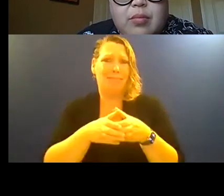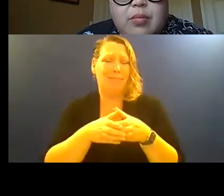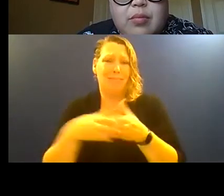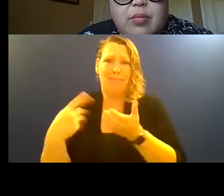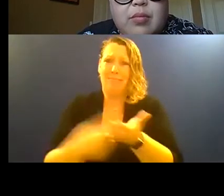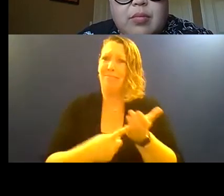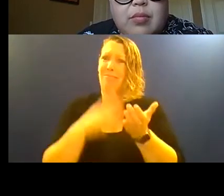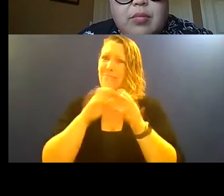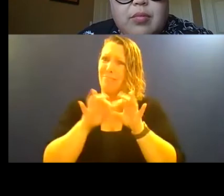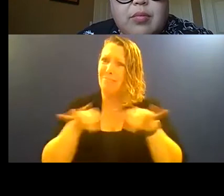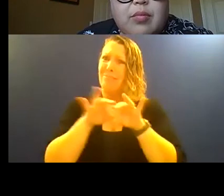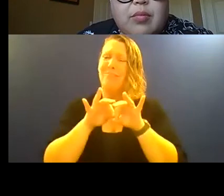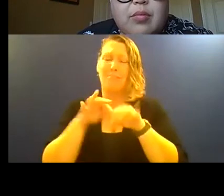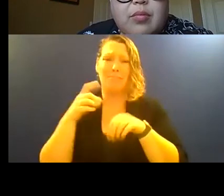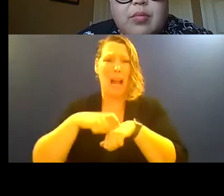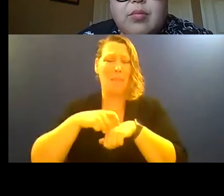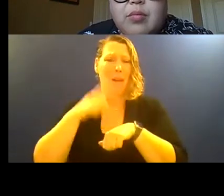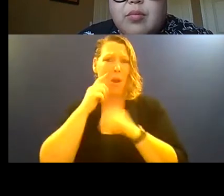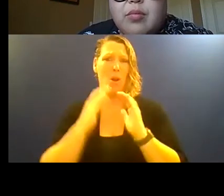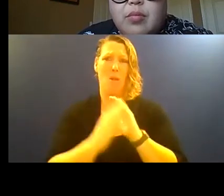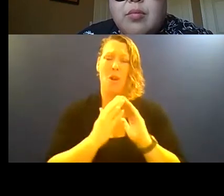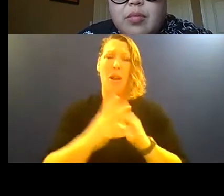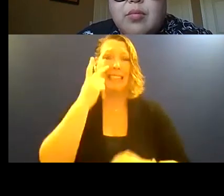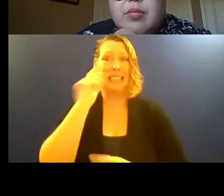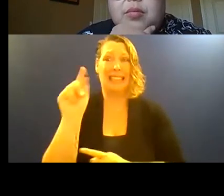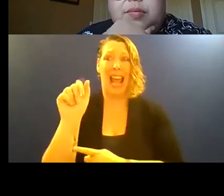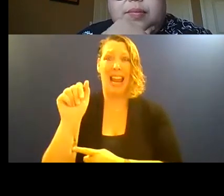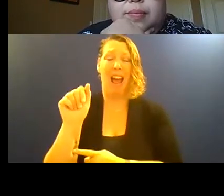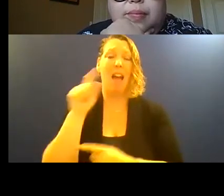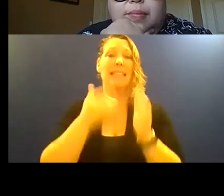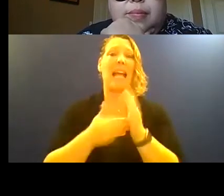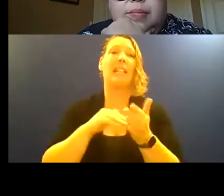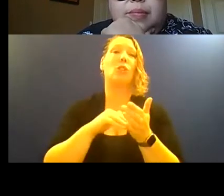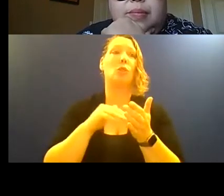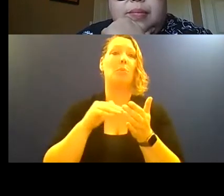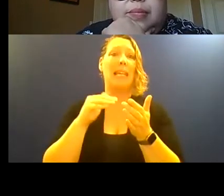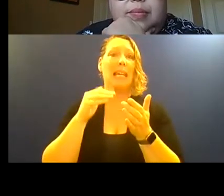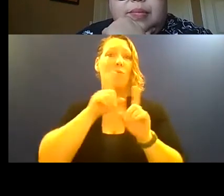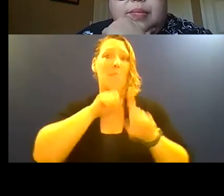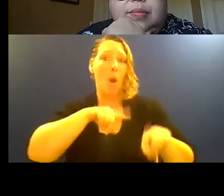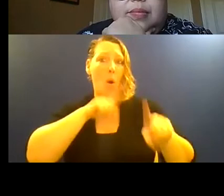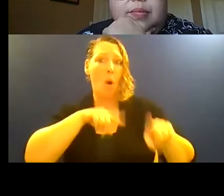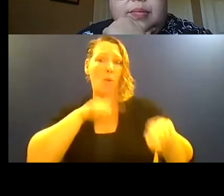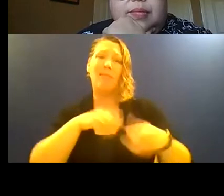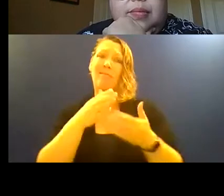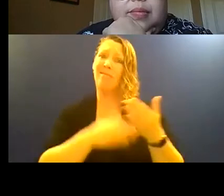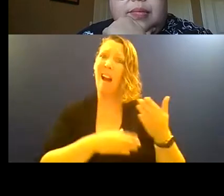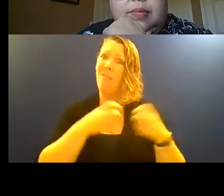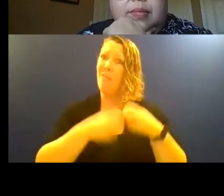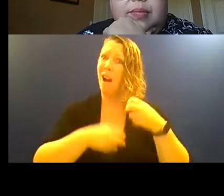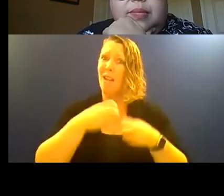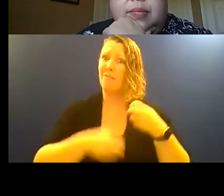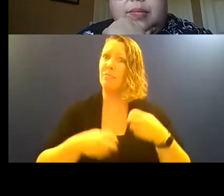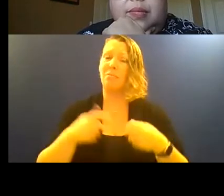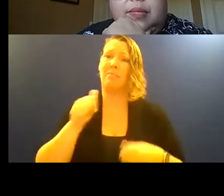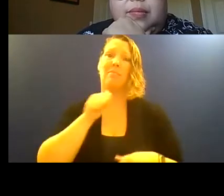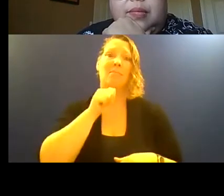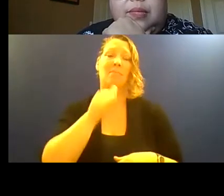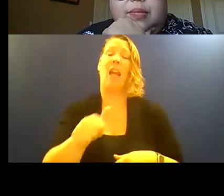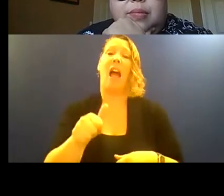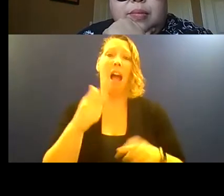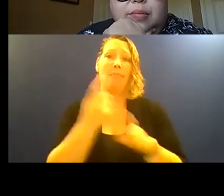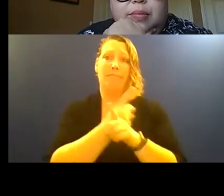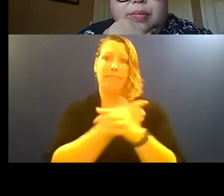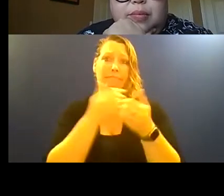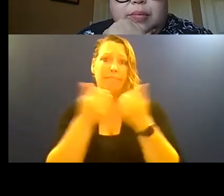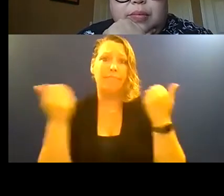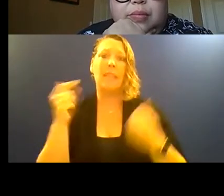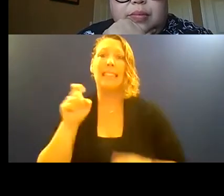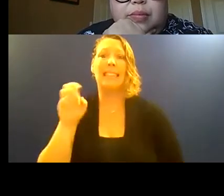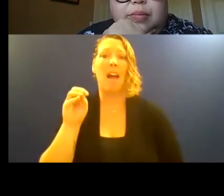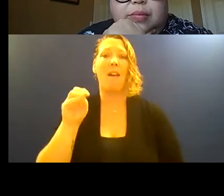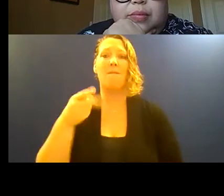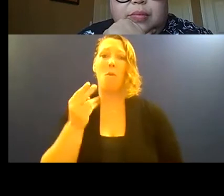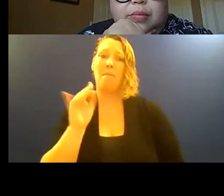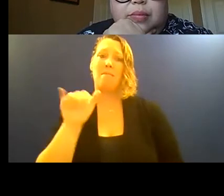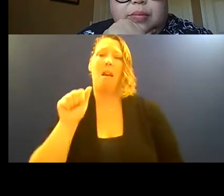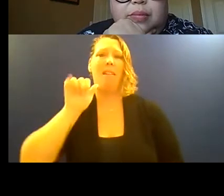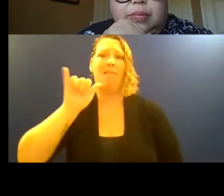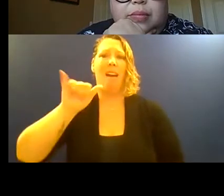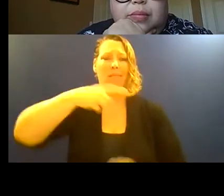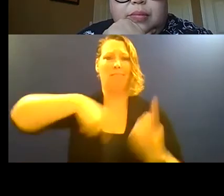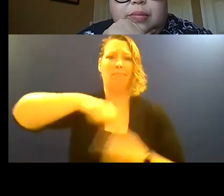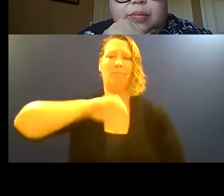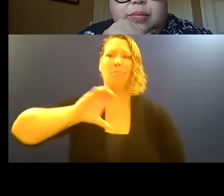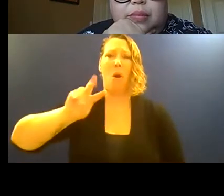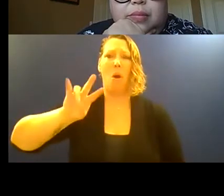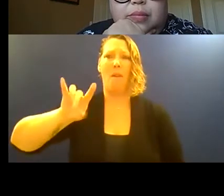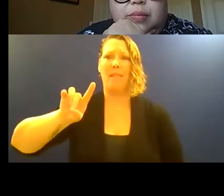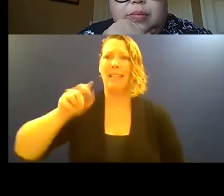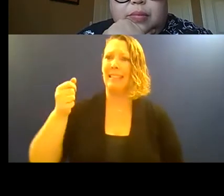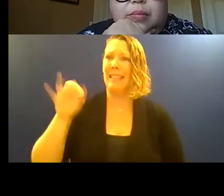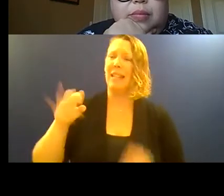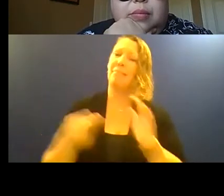is a really critical moment for our community. You know I'm seeing the way the data is intended to being reported and you know there's some issues, it's not disaggregated and the amount of xenophobia that that's circulating around COVID-19 like calls